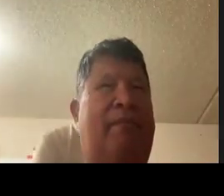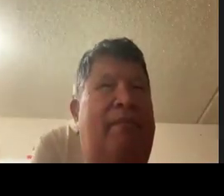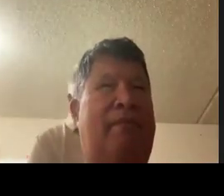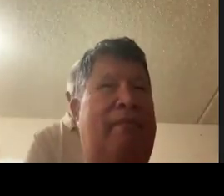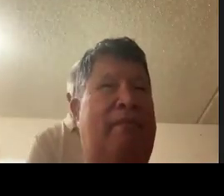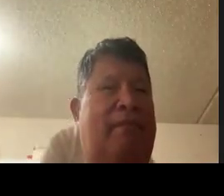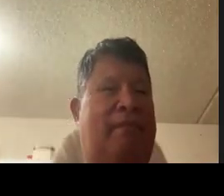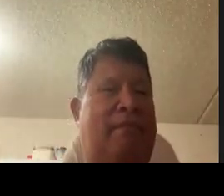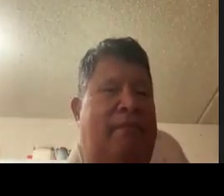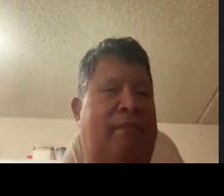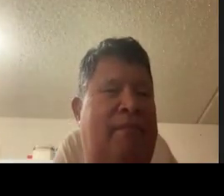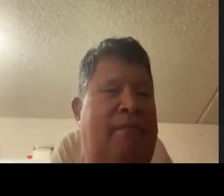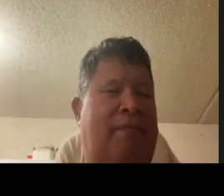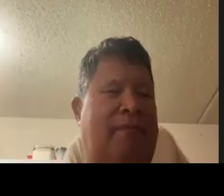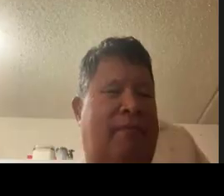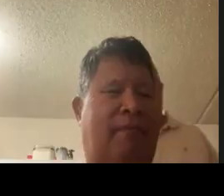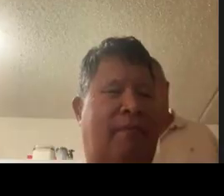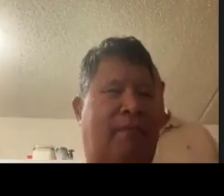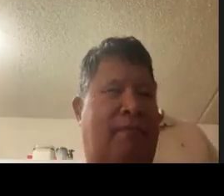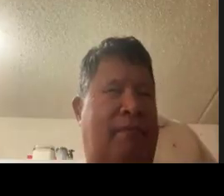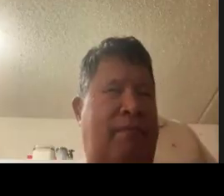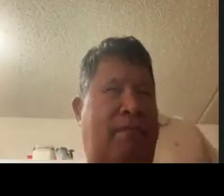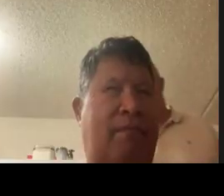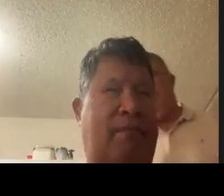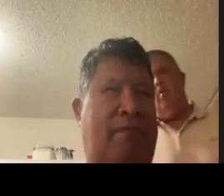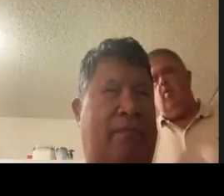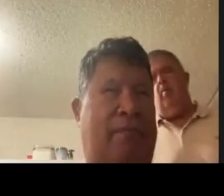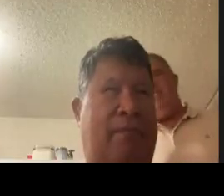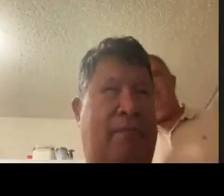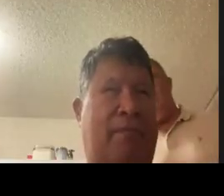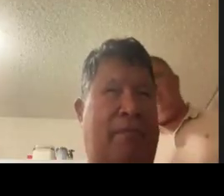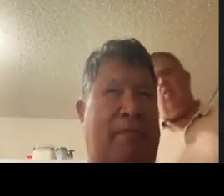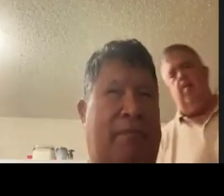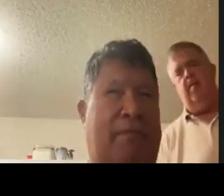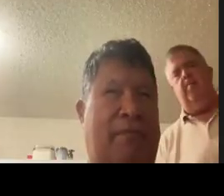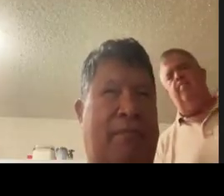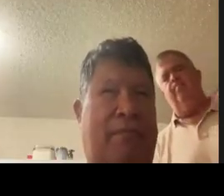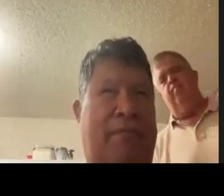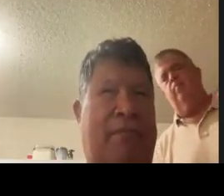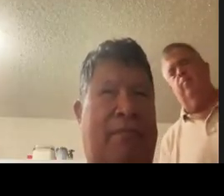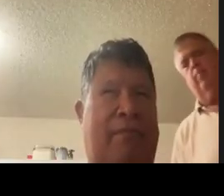Meriah: is there any one thing that you wish that people would get, that they would understand about